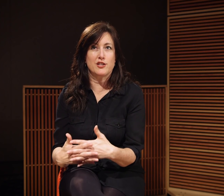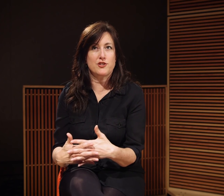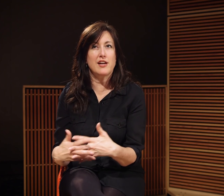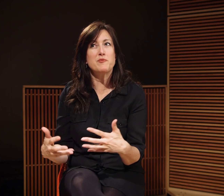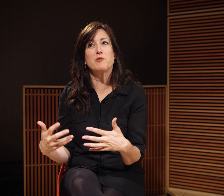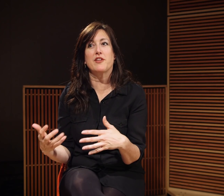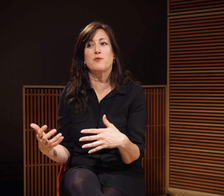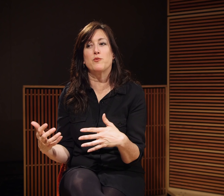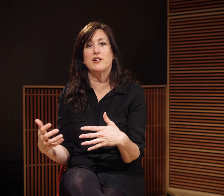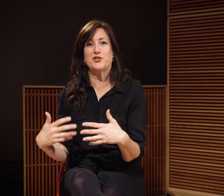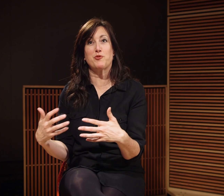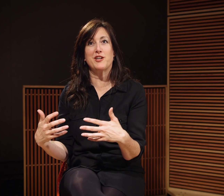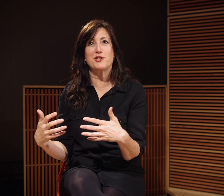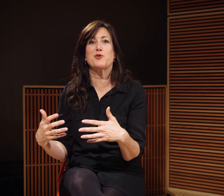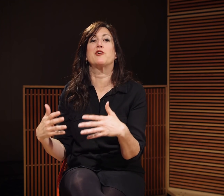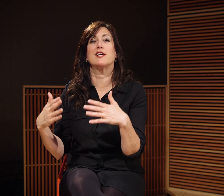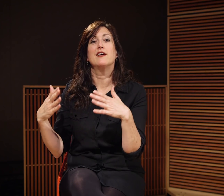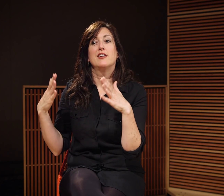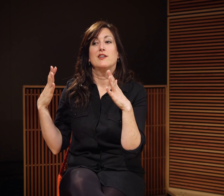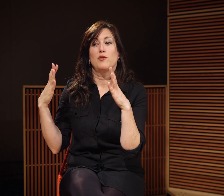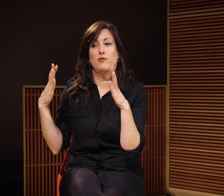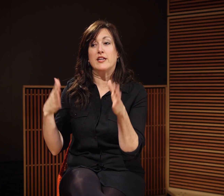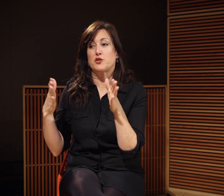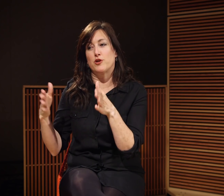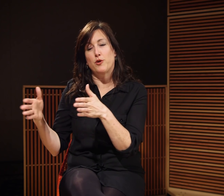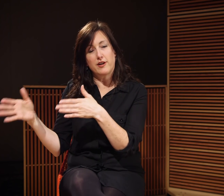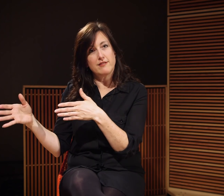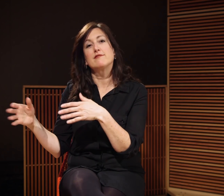A lot of people think when we're interpreting, we're interpreting English word order